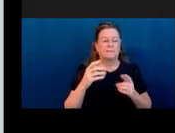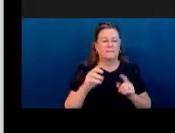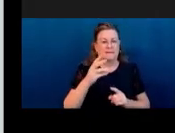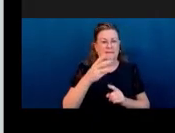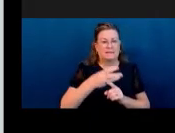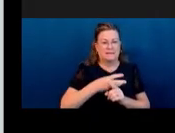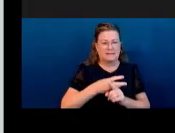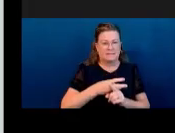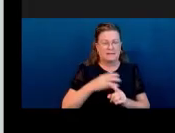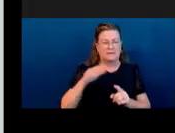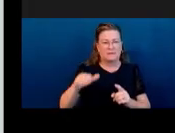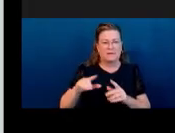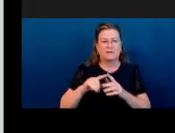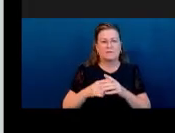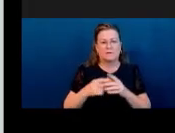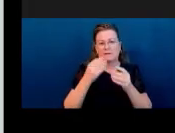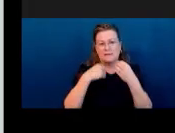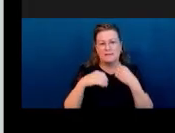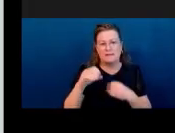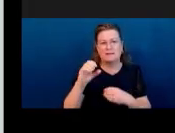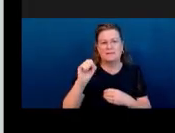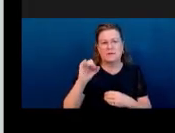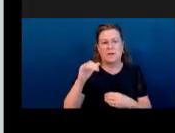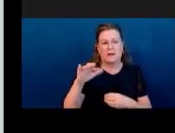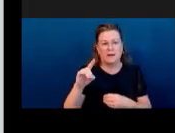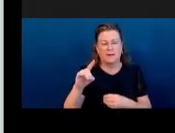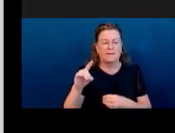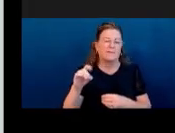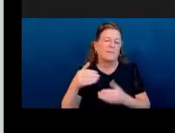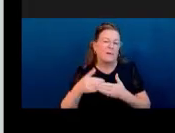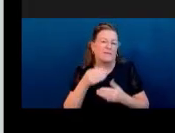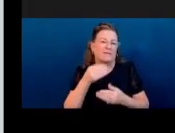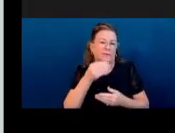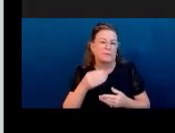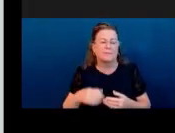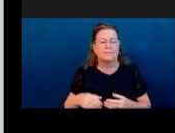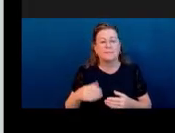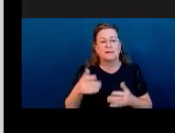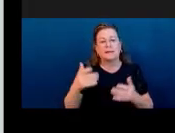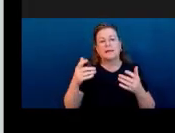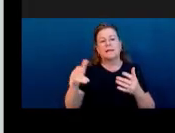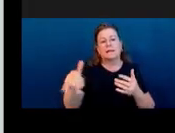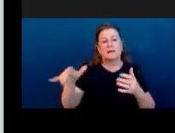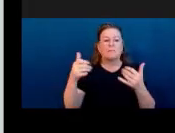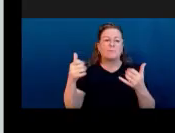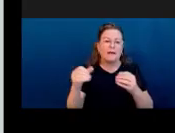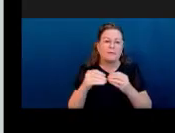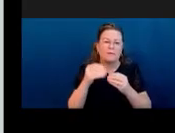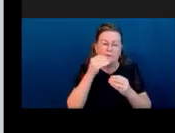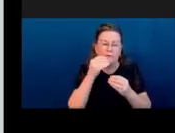a child starts eating solids, typically, or baby food. They play with their food. Their hands get messy. They develop